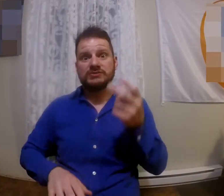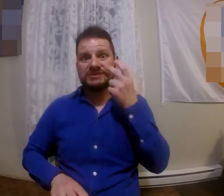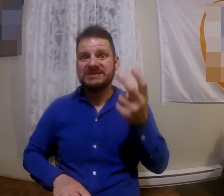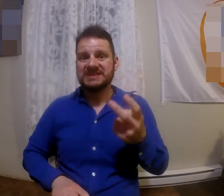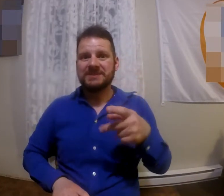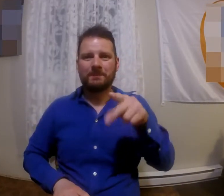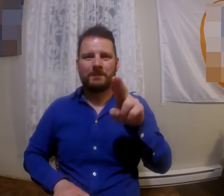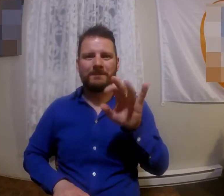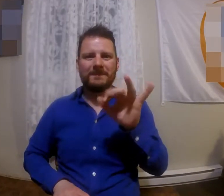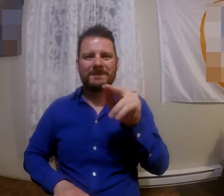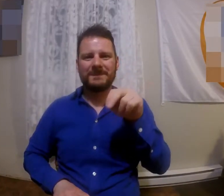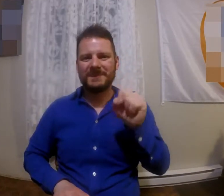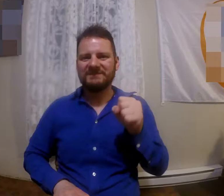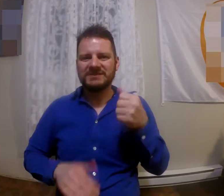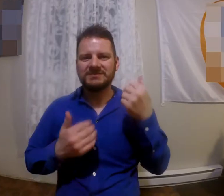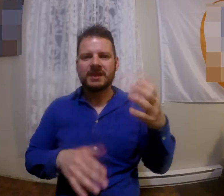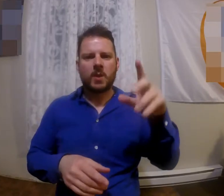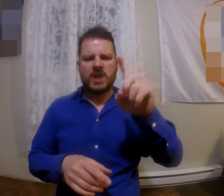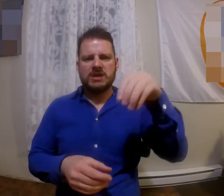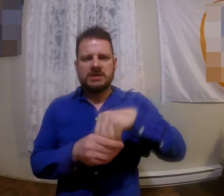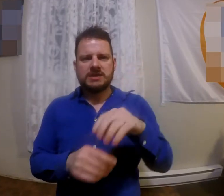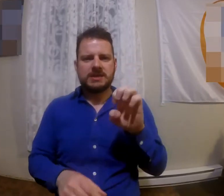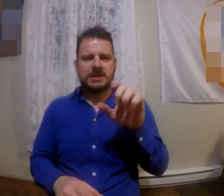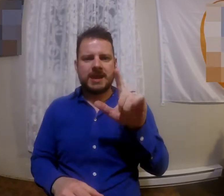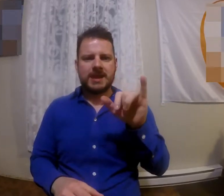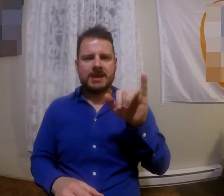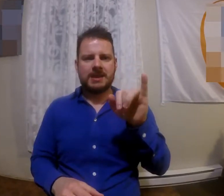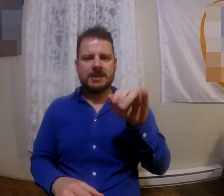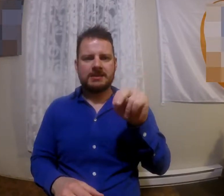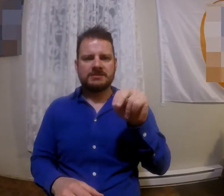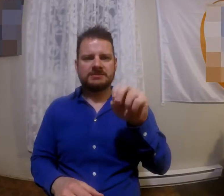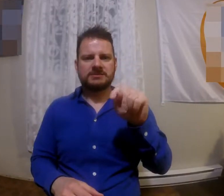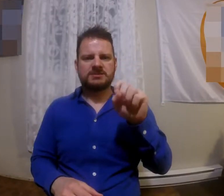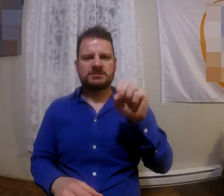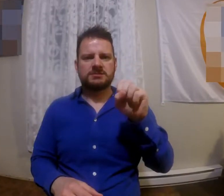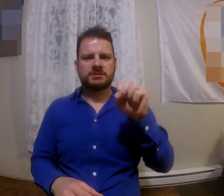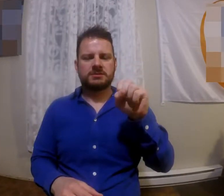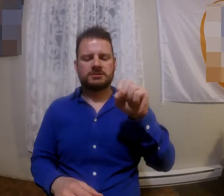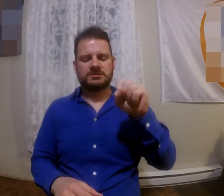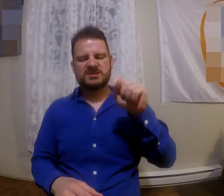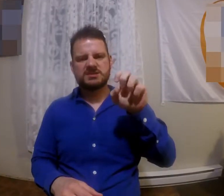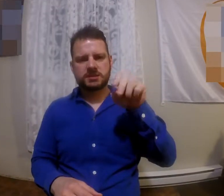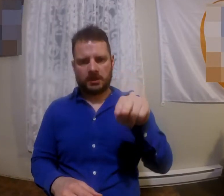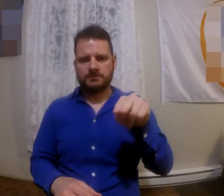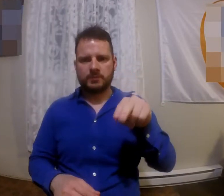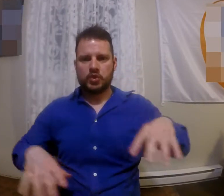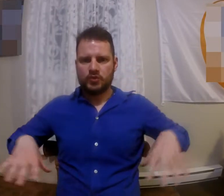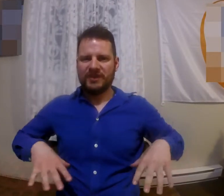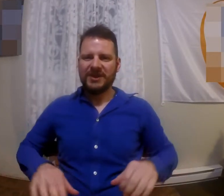It was worth to see puffins in Elliston, Newfoundland.